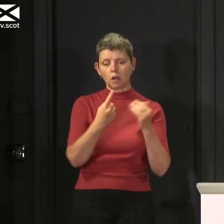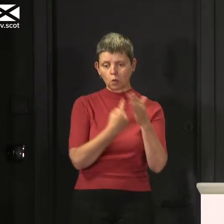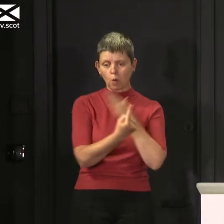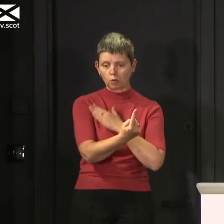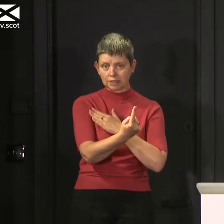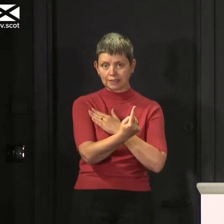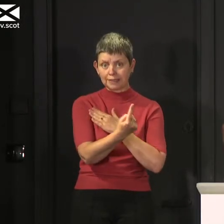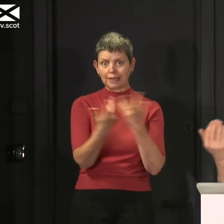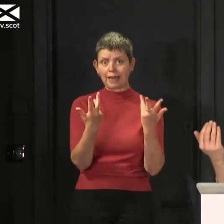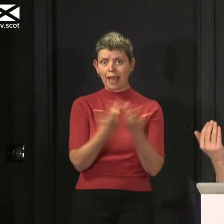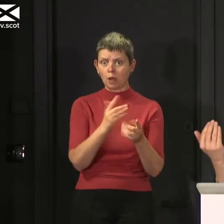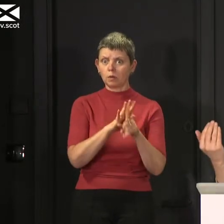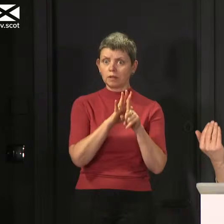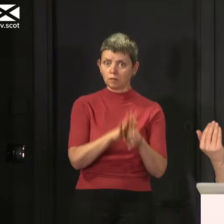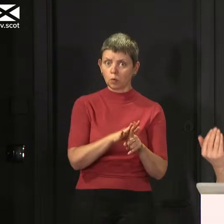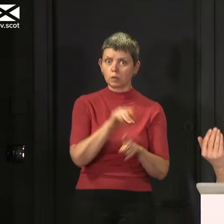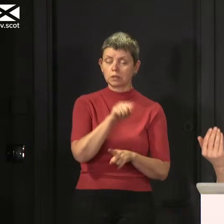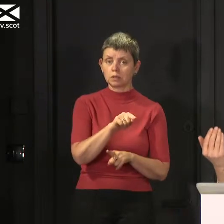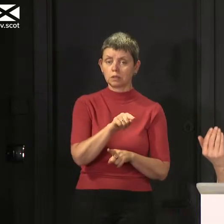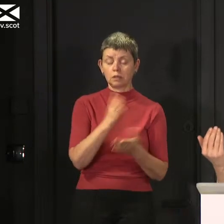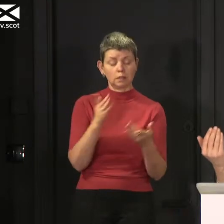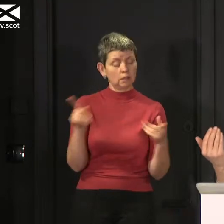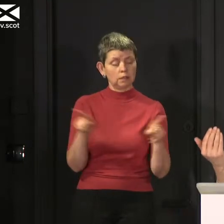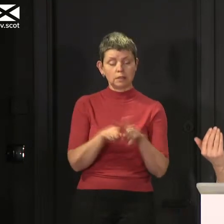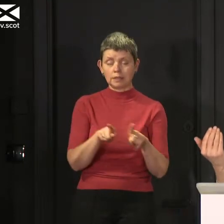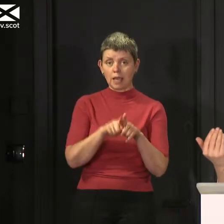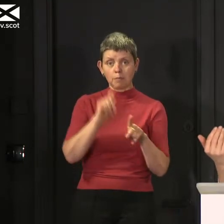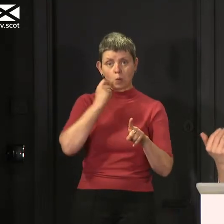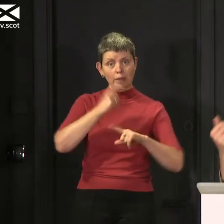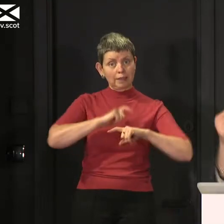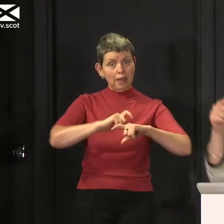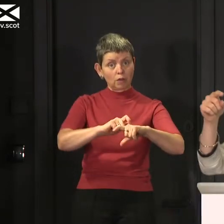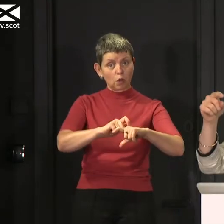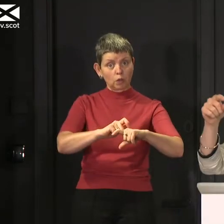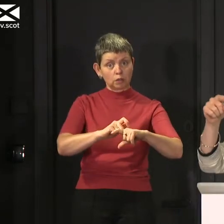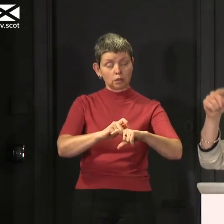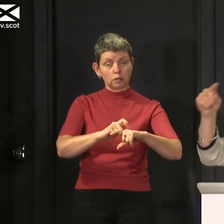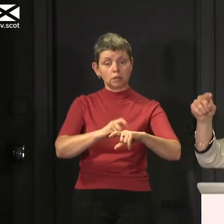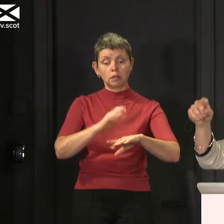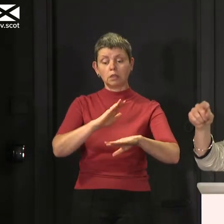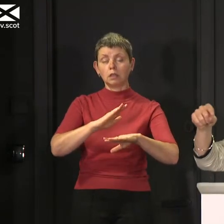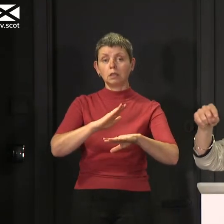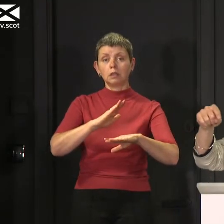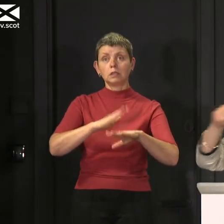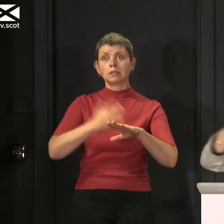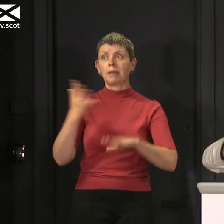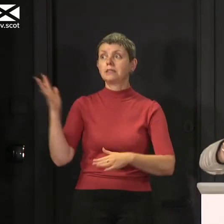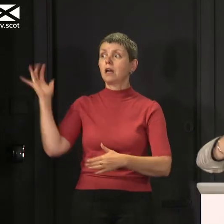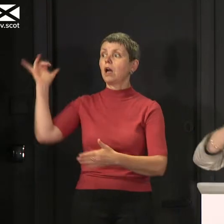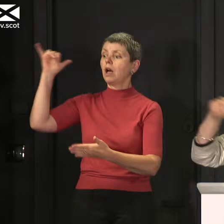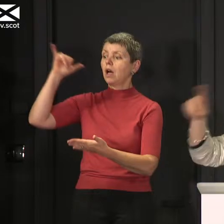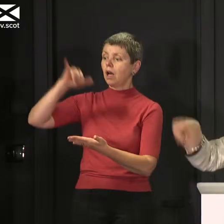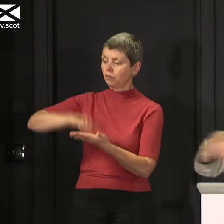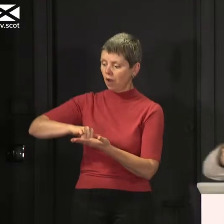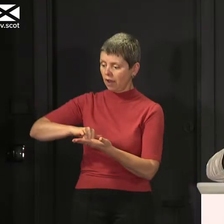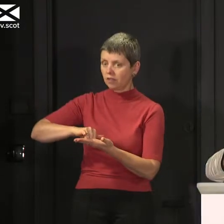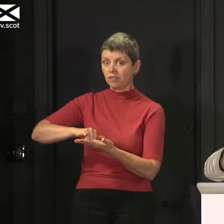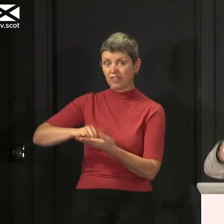of quarantine would apply to somebody coming from another country to Scotland via England,